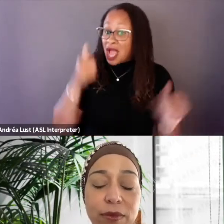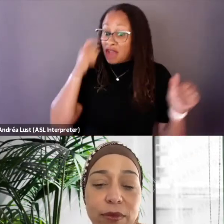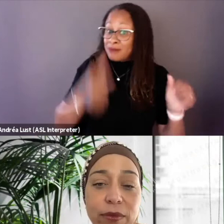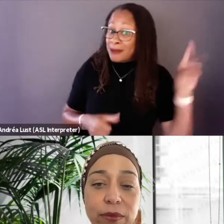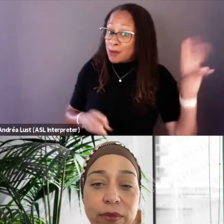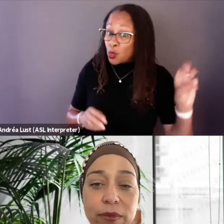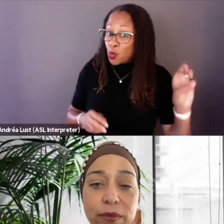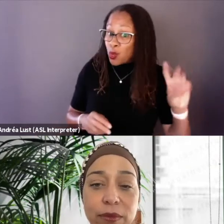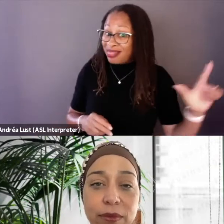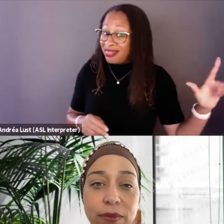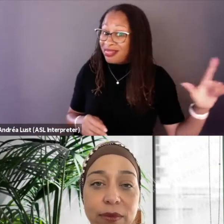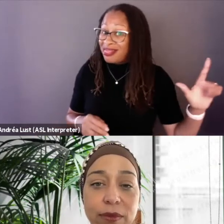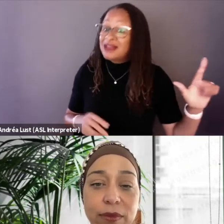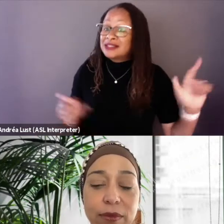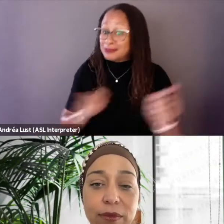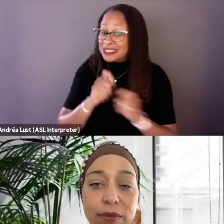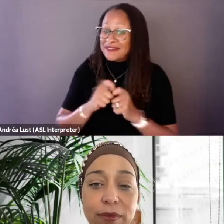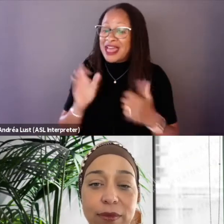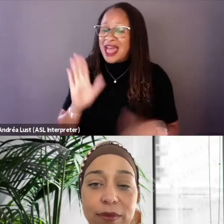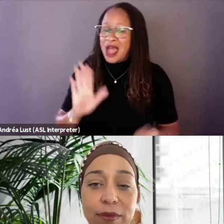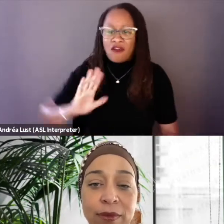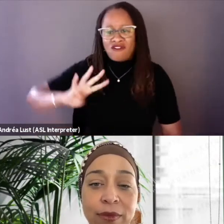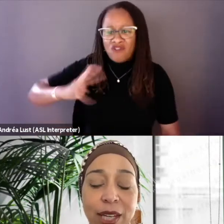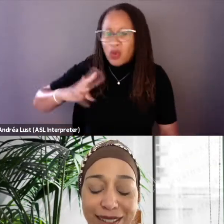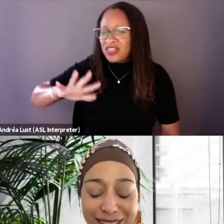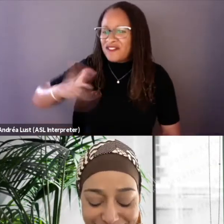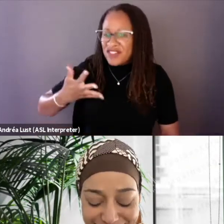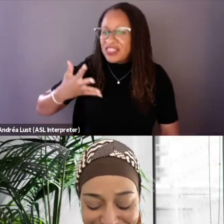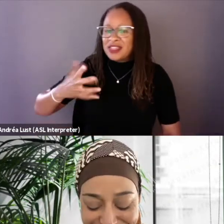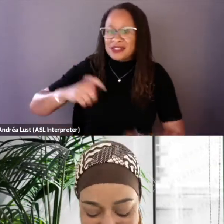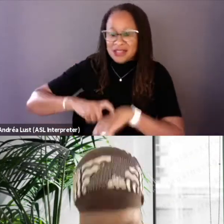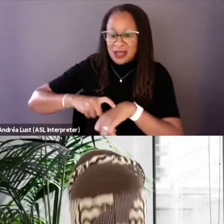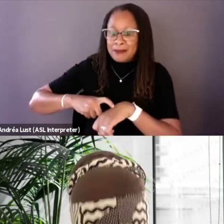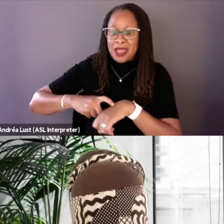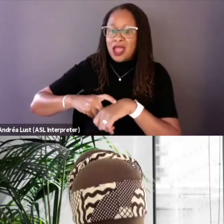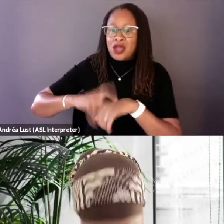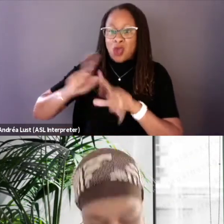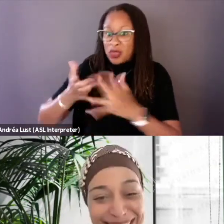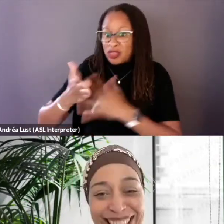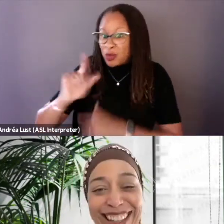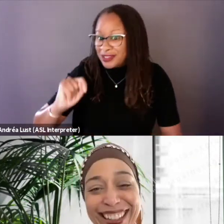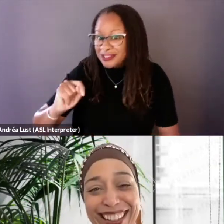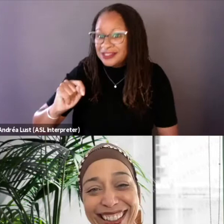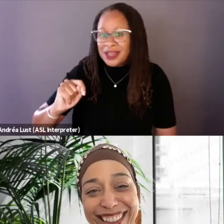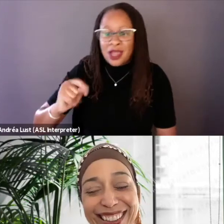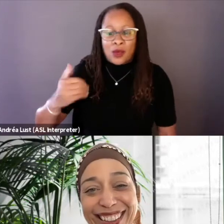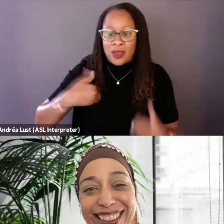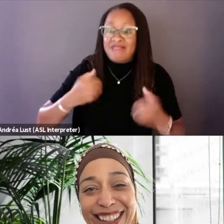and this is like our fourth or fifth pass going through because we've got many versions of this.